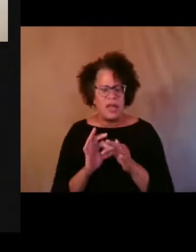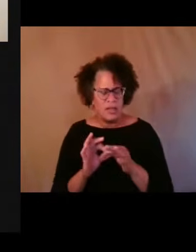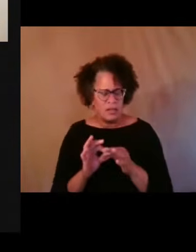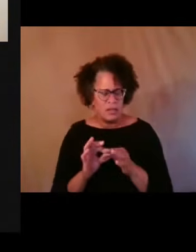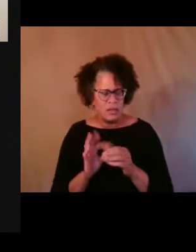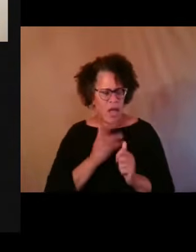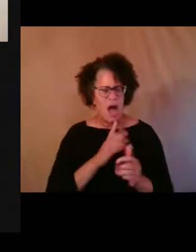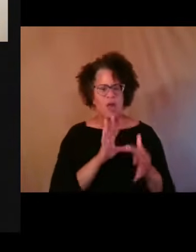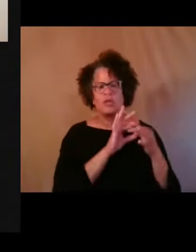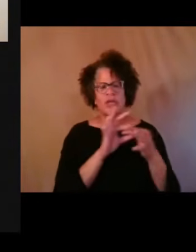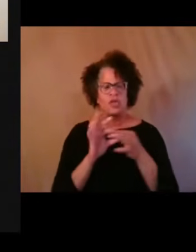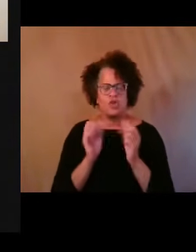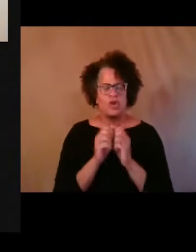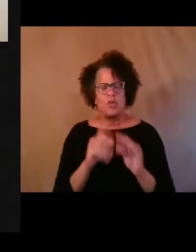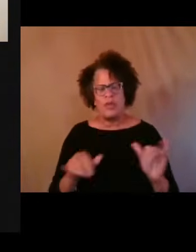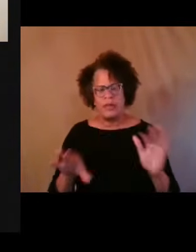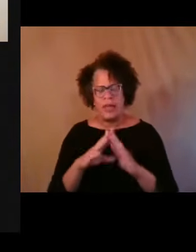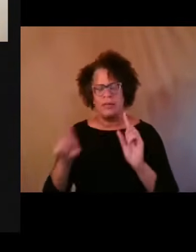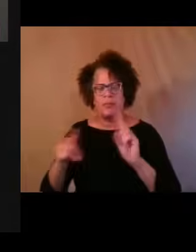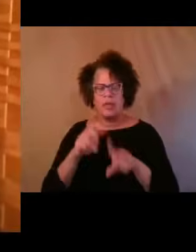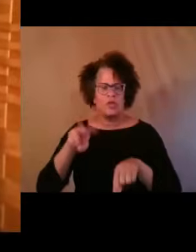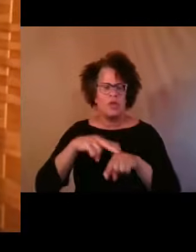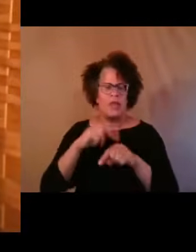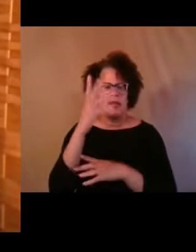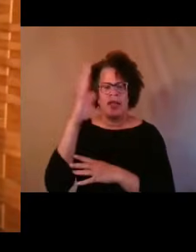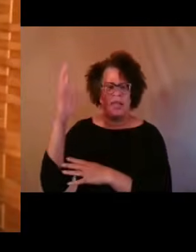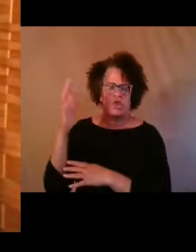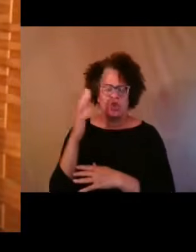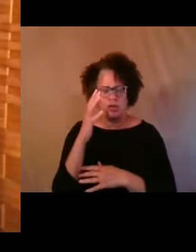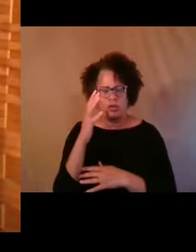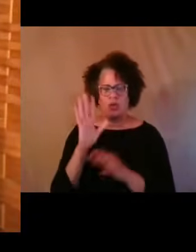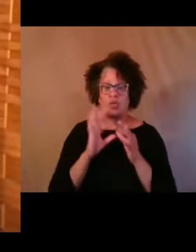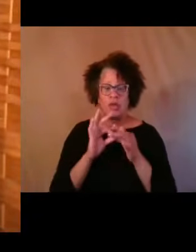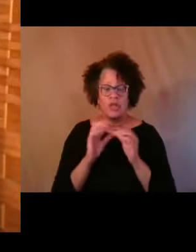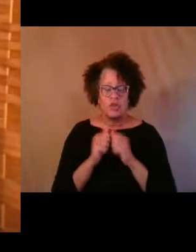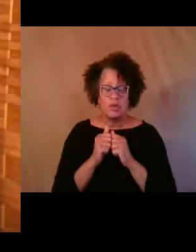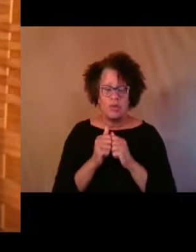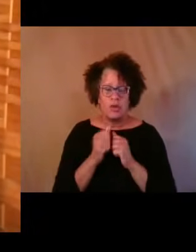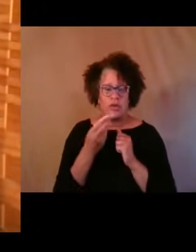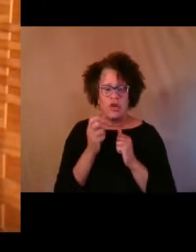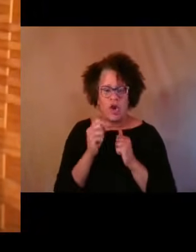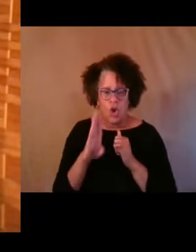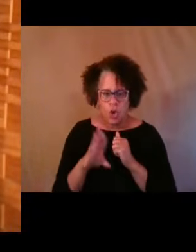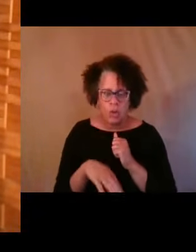with land and nature, our relationship with herbs, our relationship with soil,